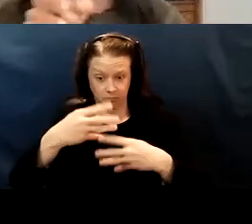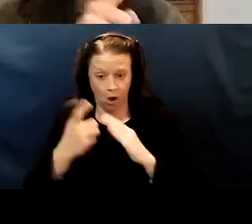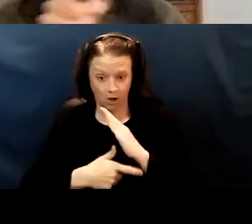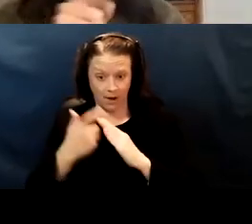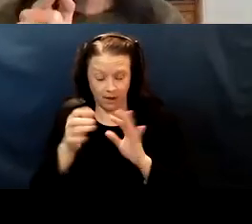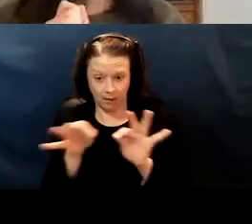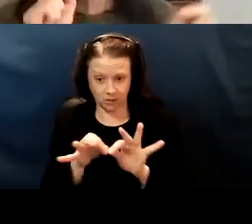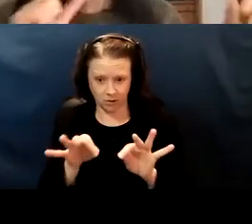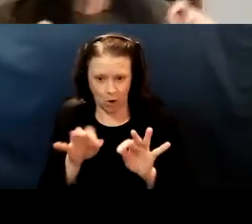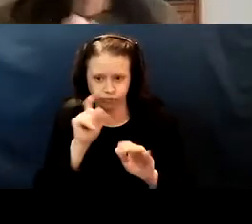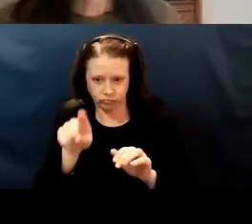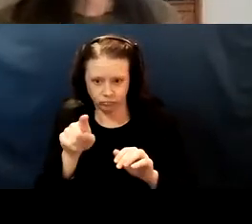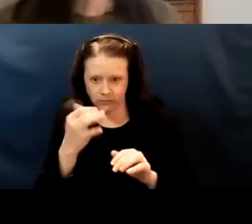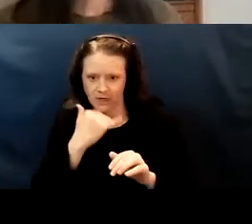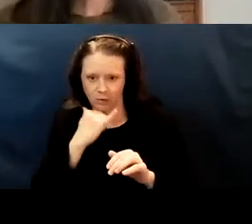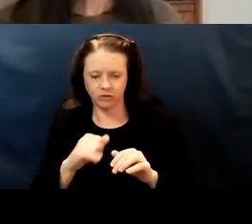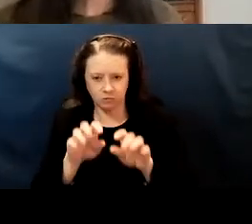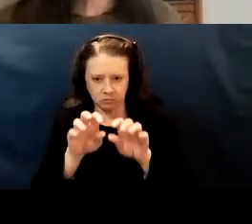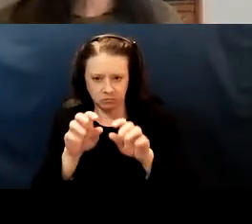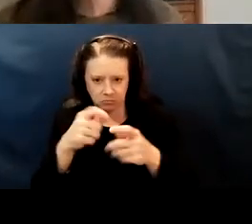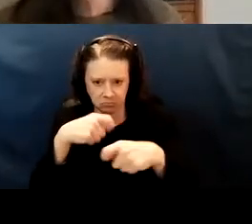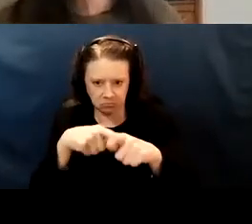the error, correcting them yourself. So you don't have to transcribe